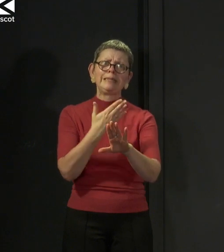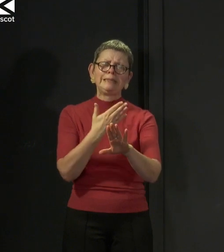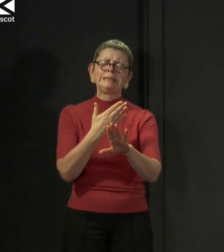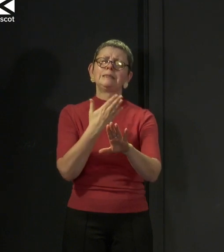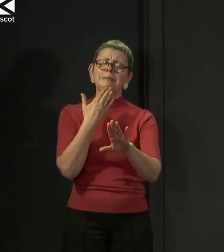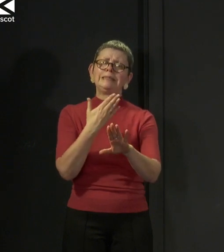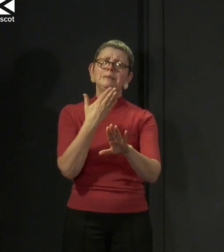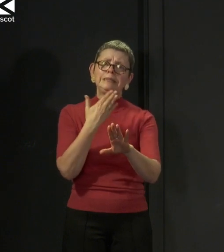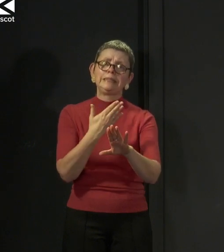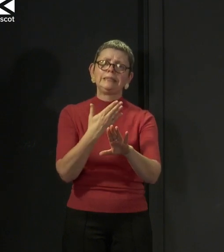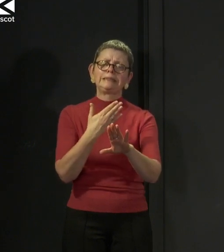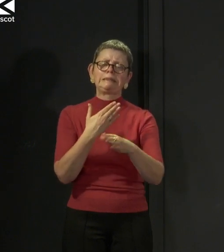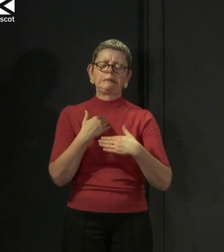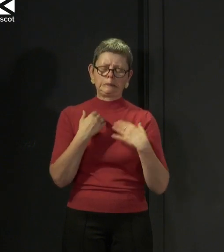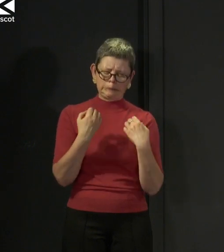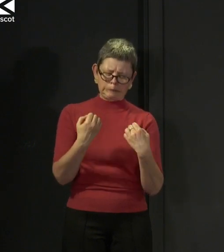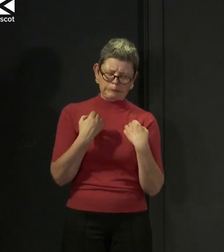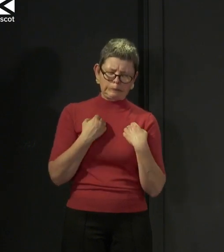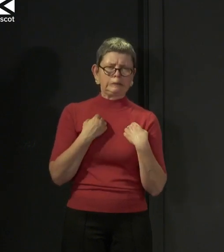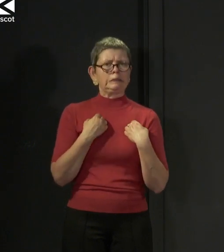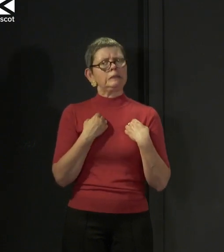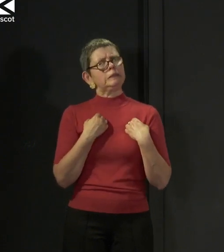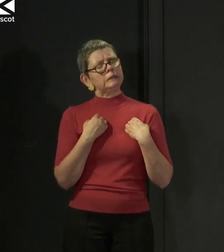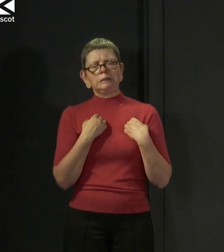to you and ask you think about that, and not to do that, because that's what starts to